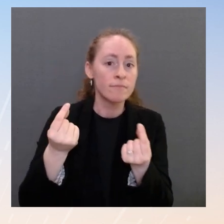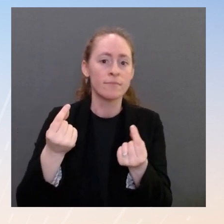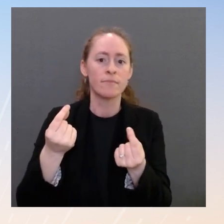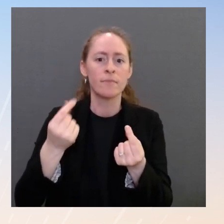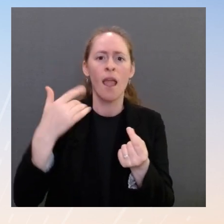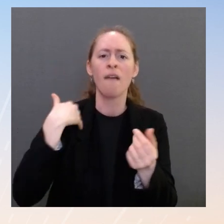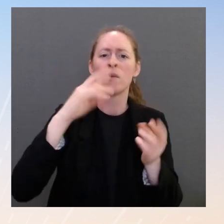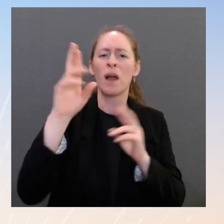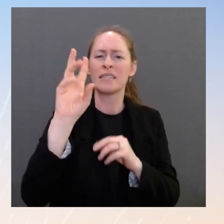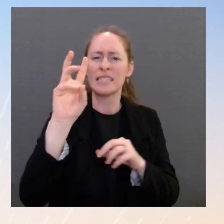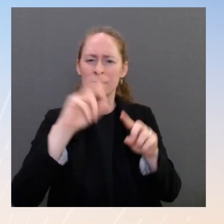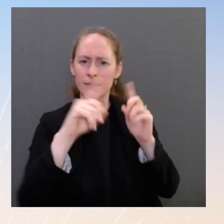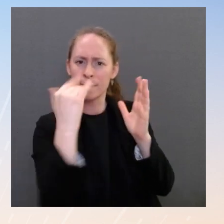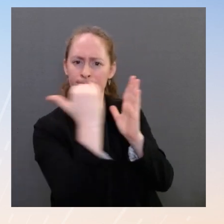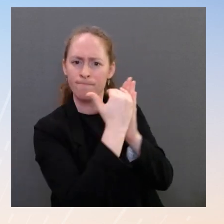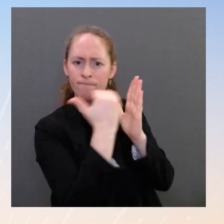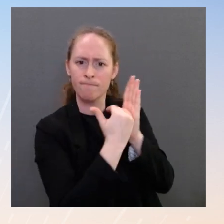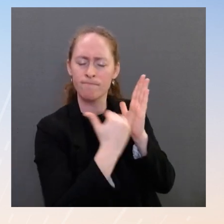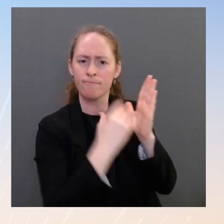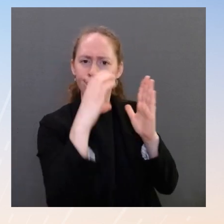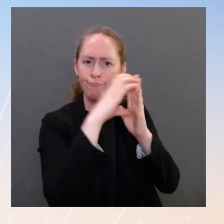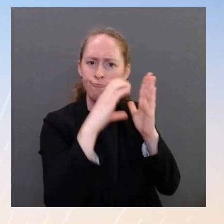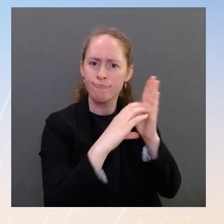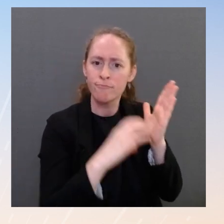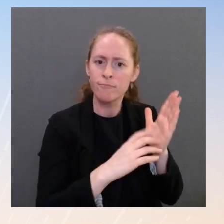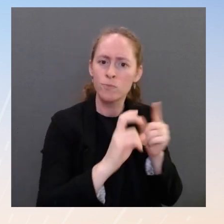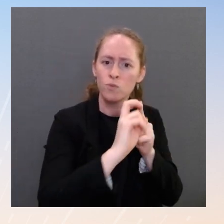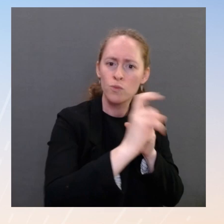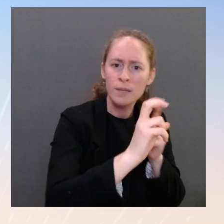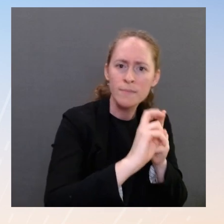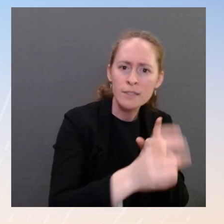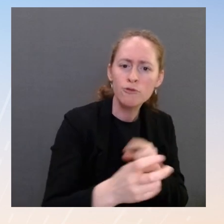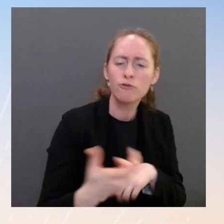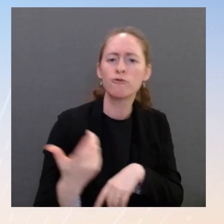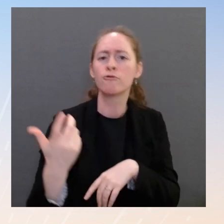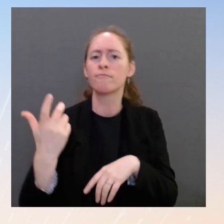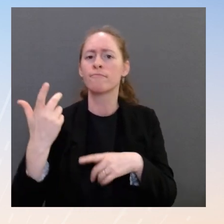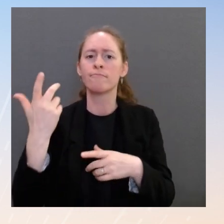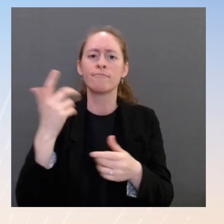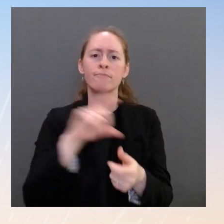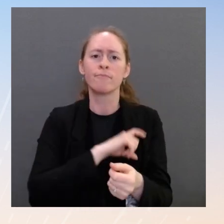enhancing CBP processing efficiency and moving with deliberate speed to mitigate potential overcrowding;